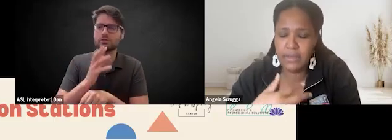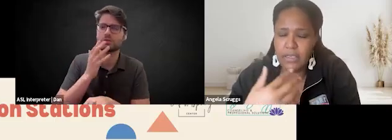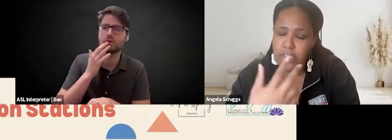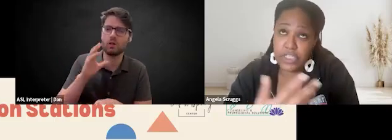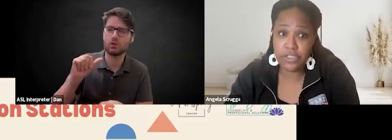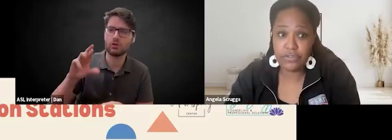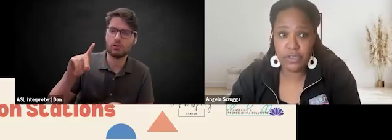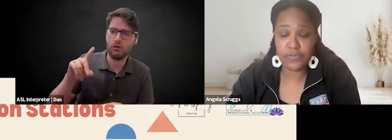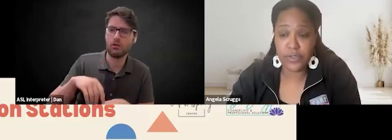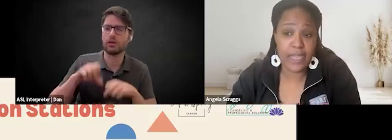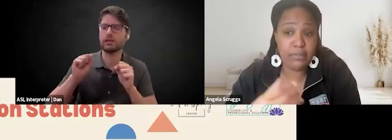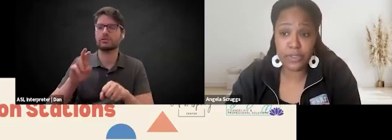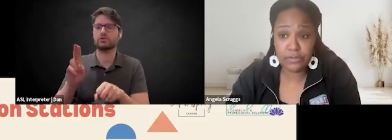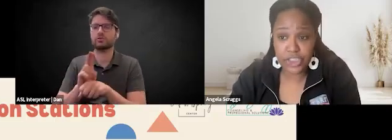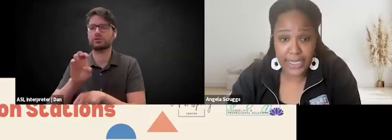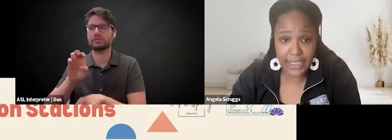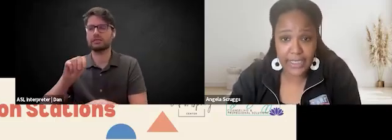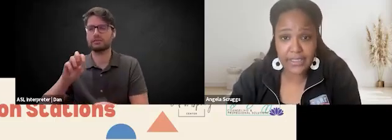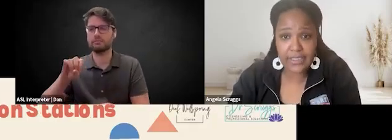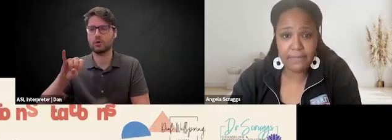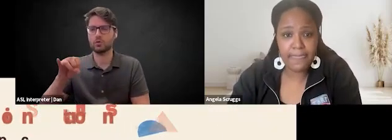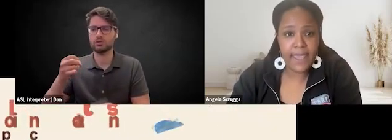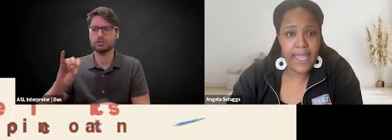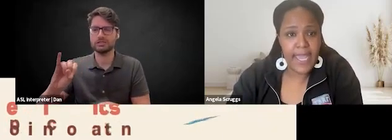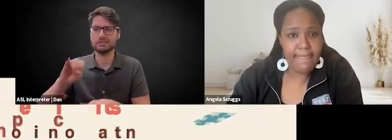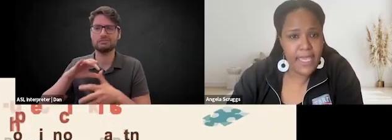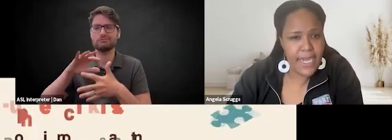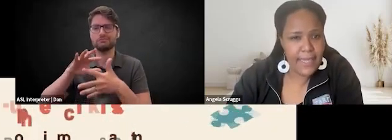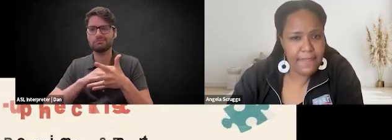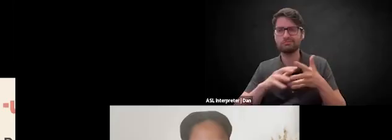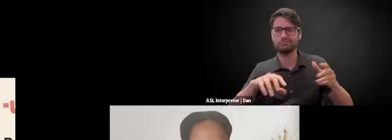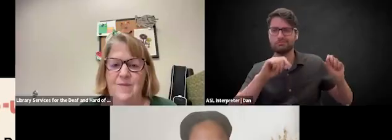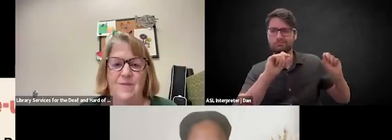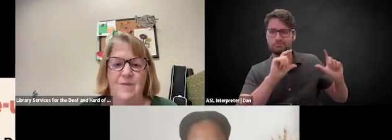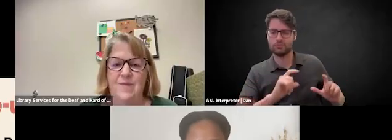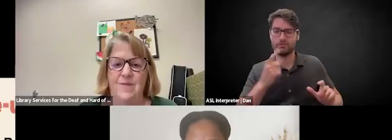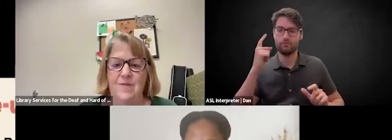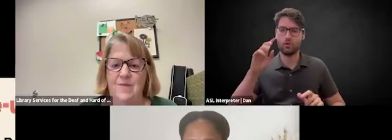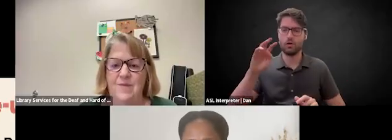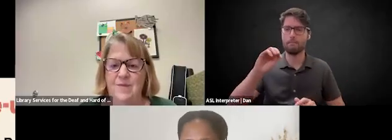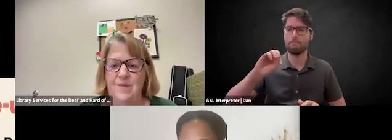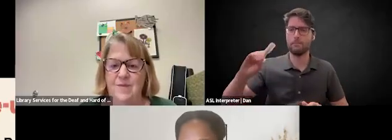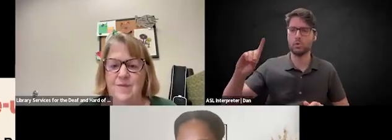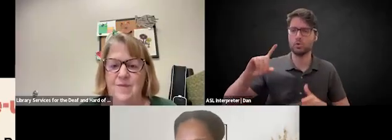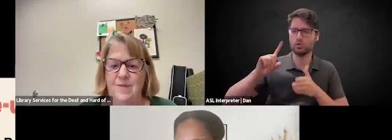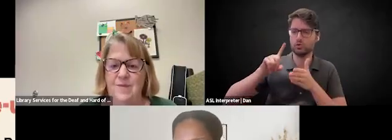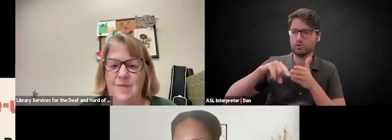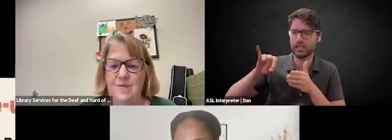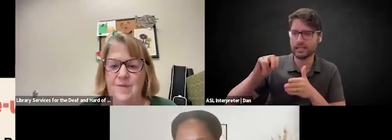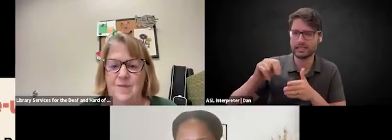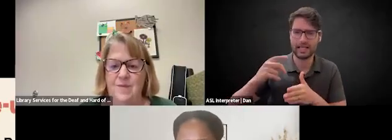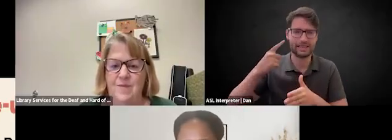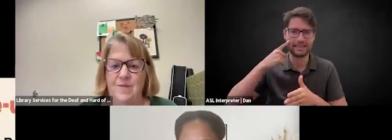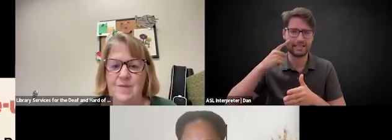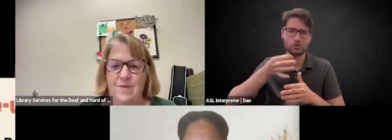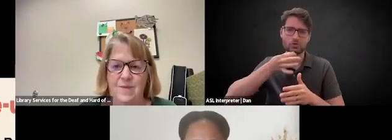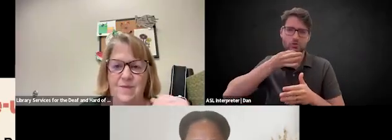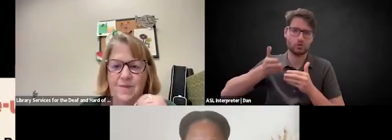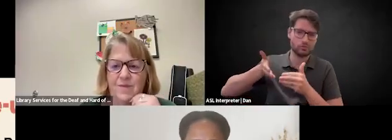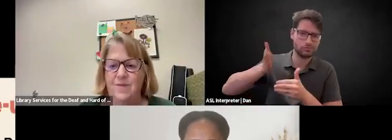and you can use those for, like, mood check ins. And then I think we're almost done. We just have some other things. And I can send this PowerPoint out if you guys want it.